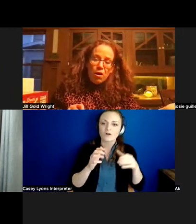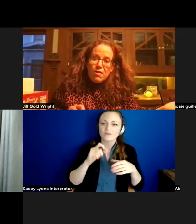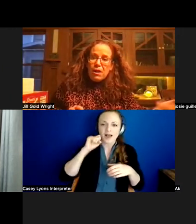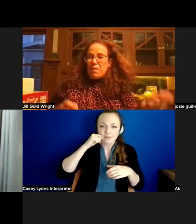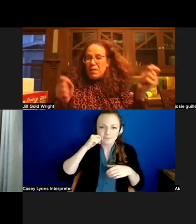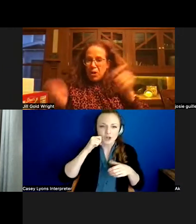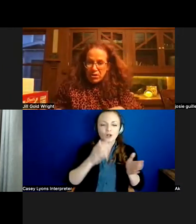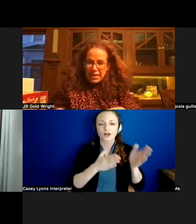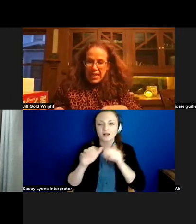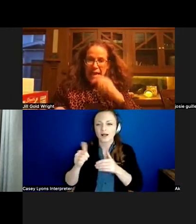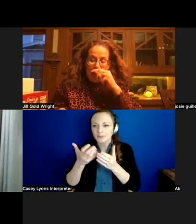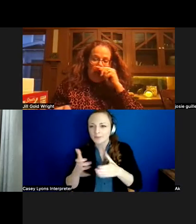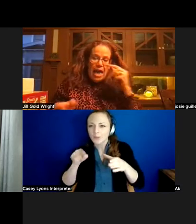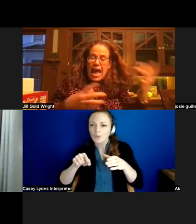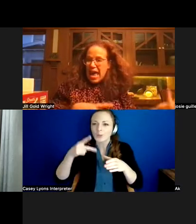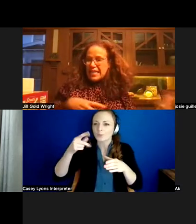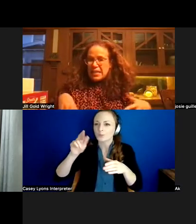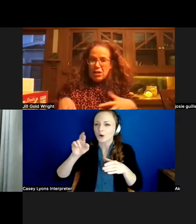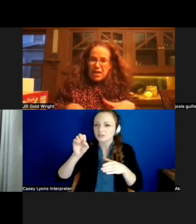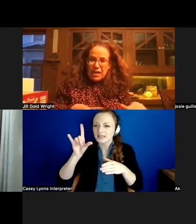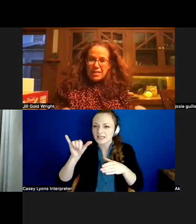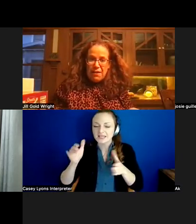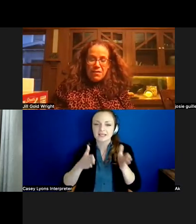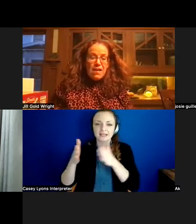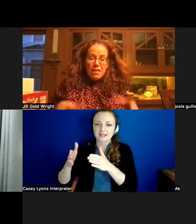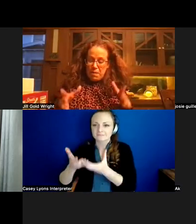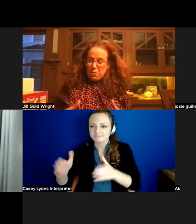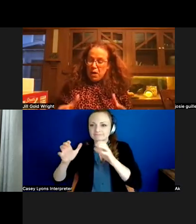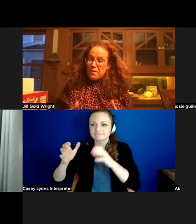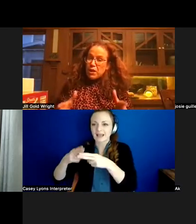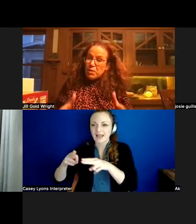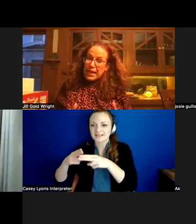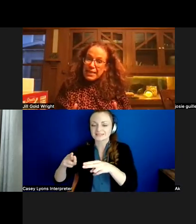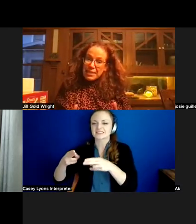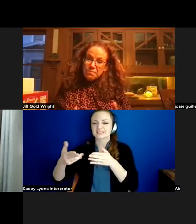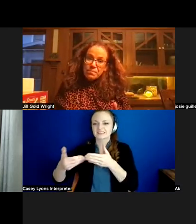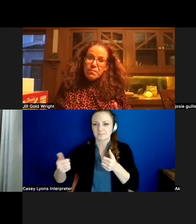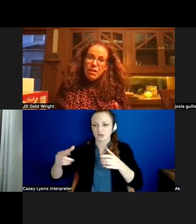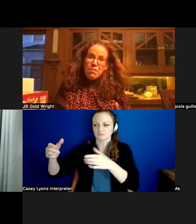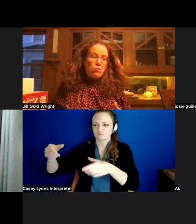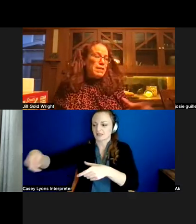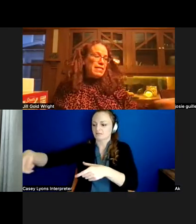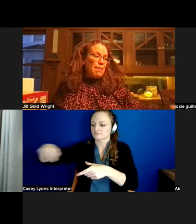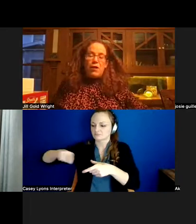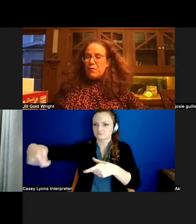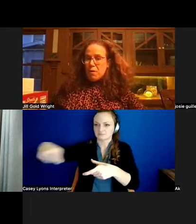or they'll be the parsley and and eggs, and all of that kind of stuff that people will have at their 19:31:47 plates but it will be separate from